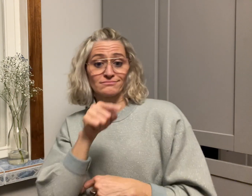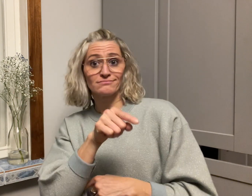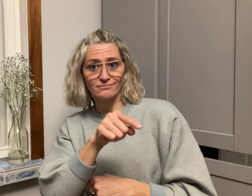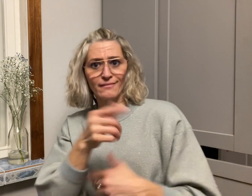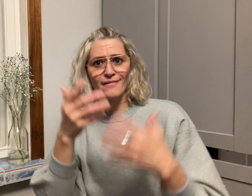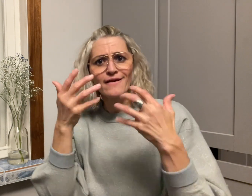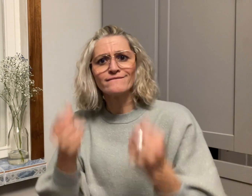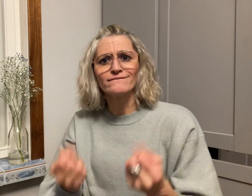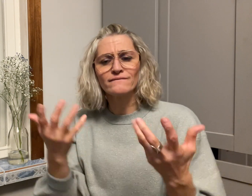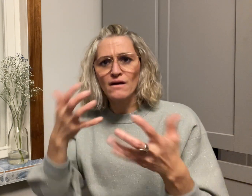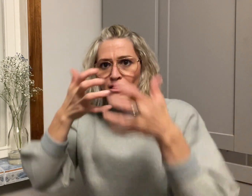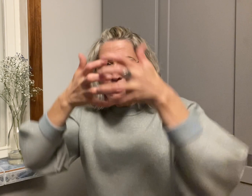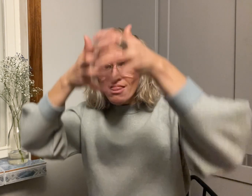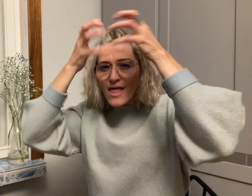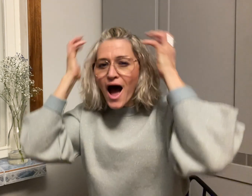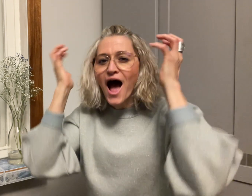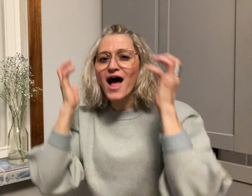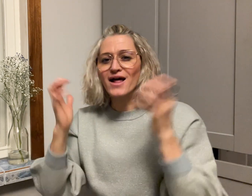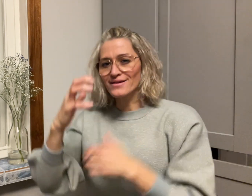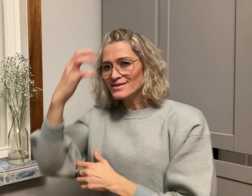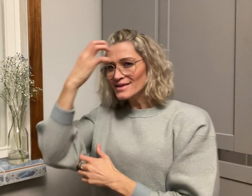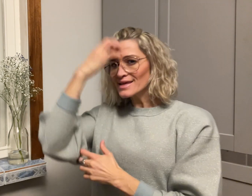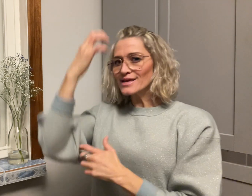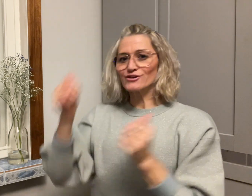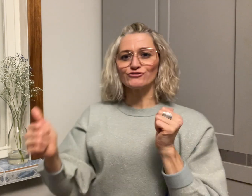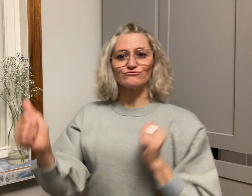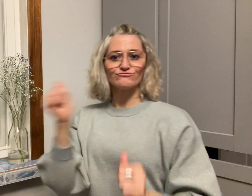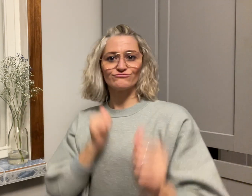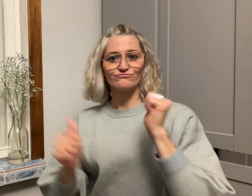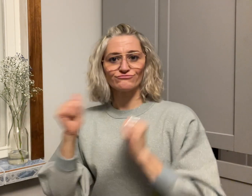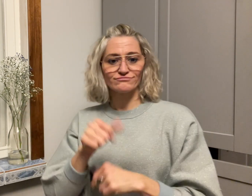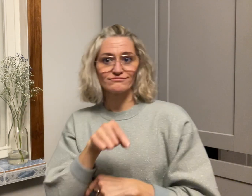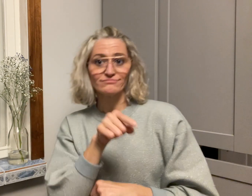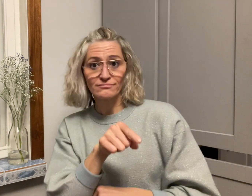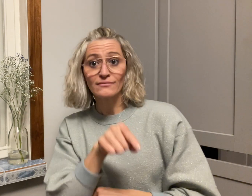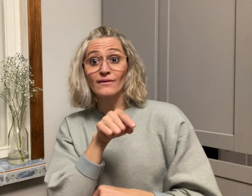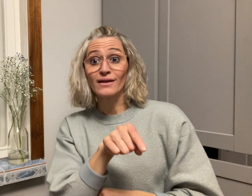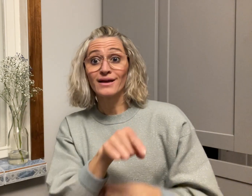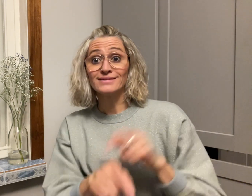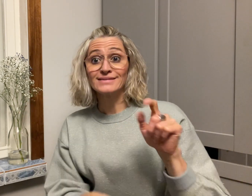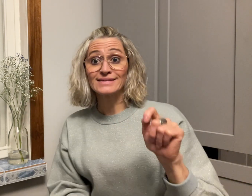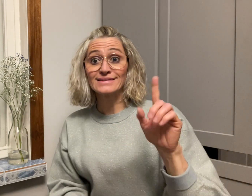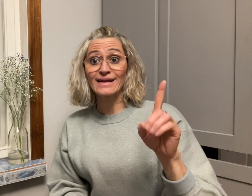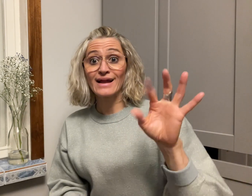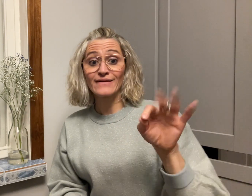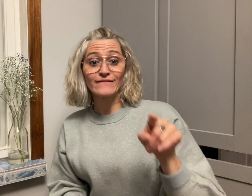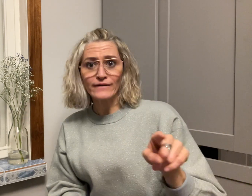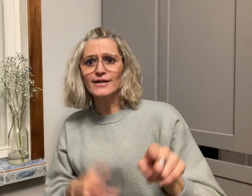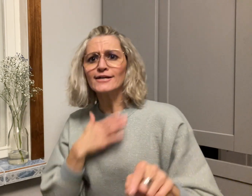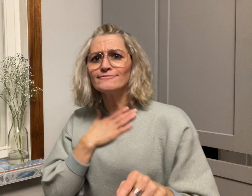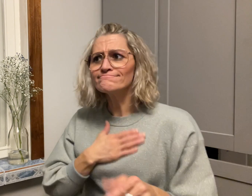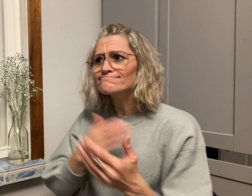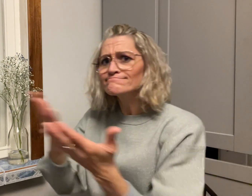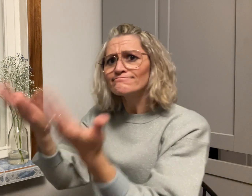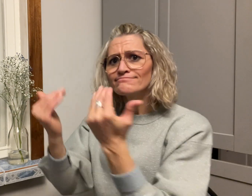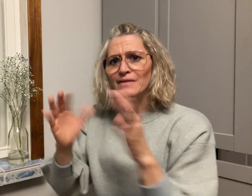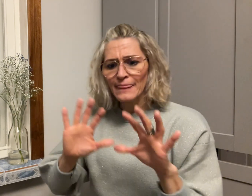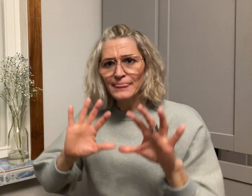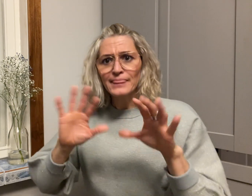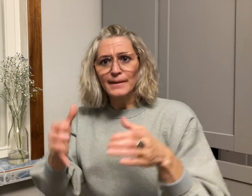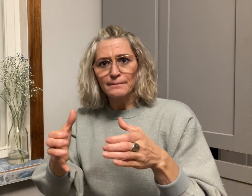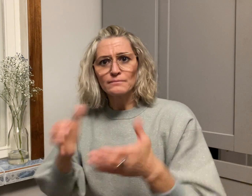performance, but for that particular date, two interpreters